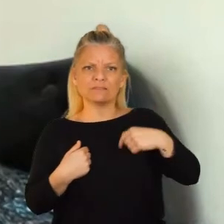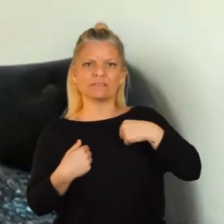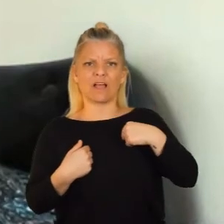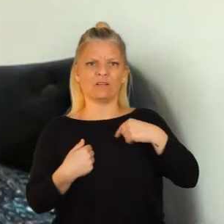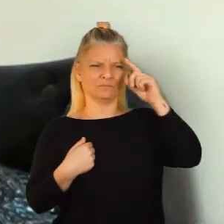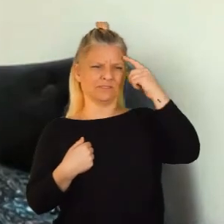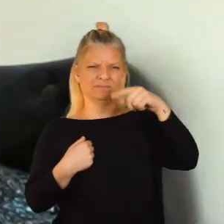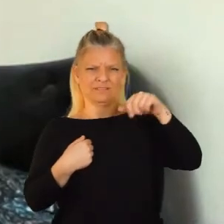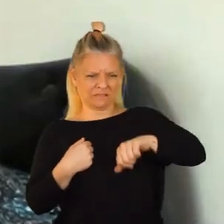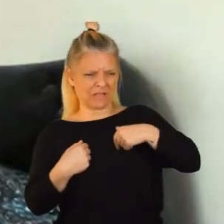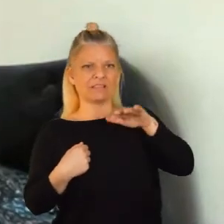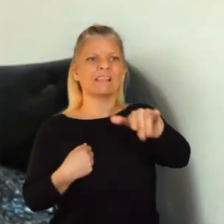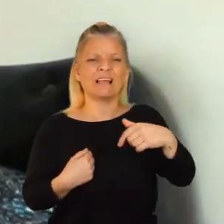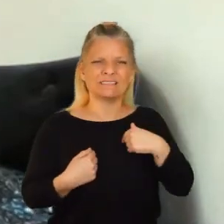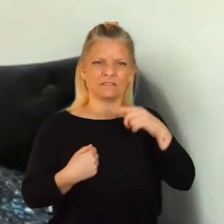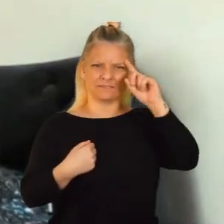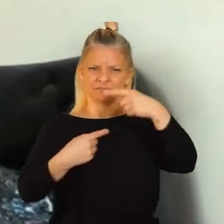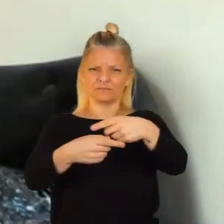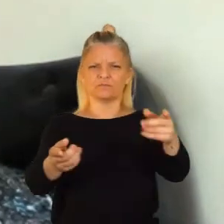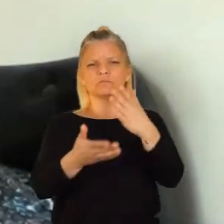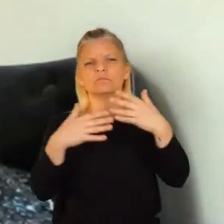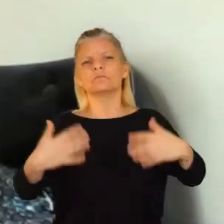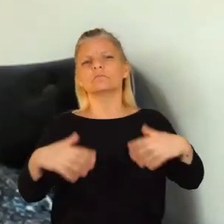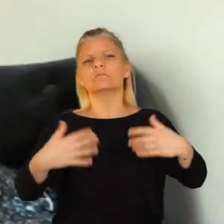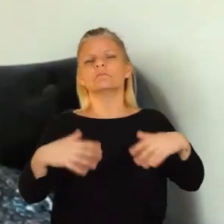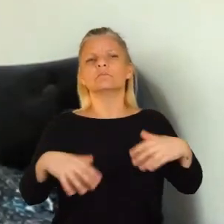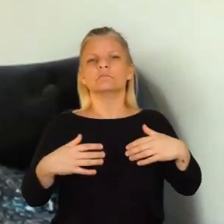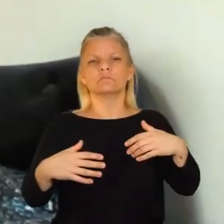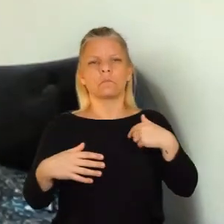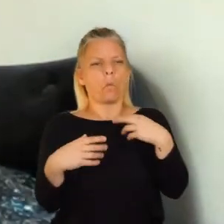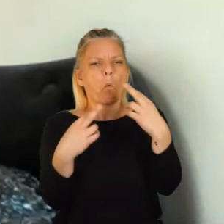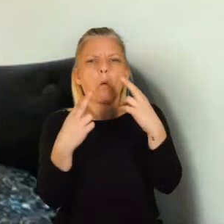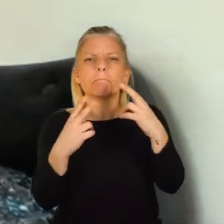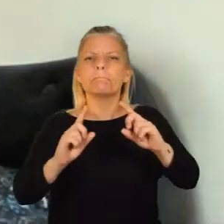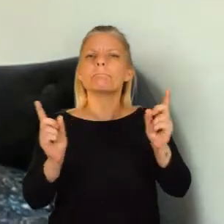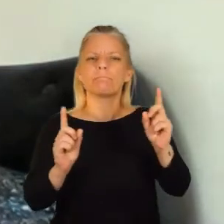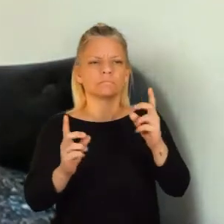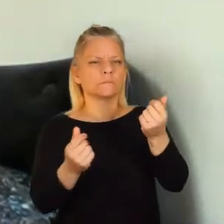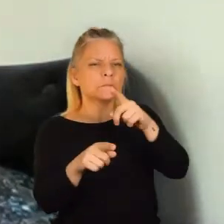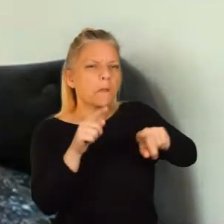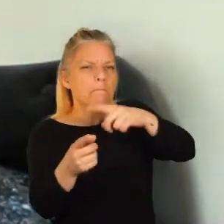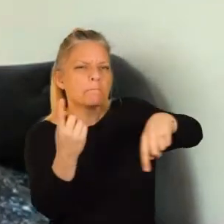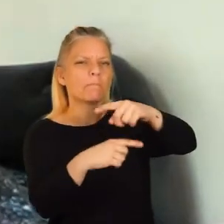that people are generally kind of awesome. If I can like let my own worries down long enough to